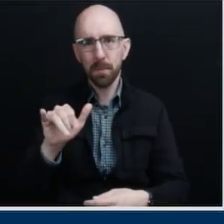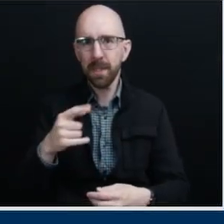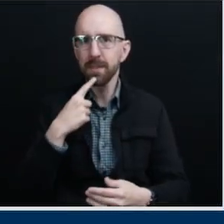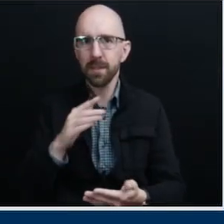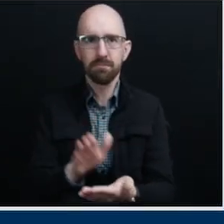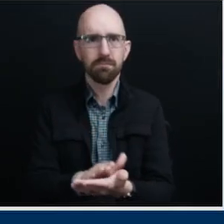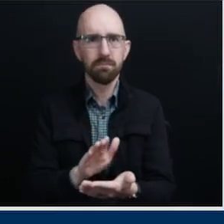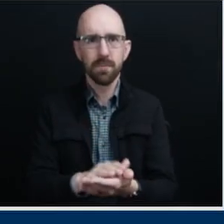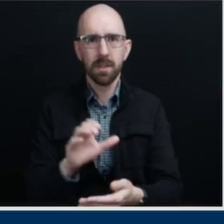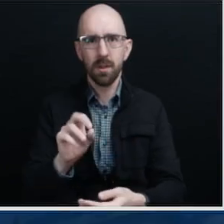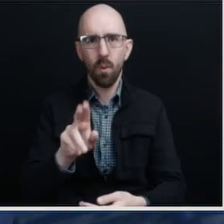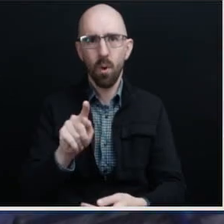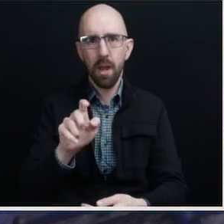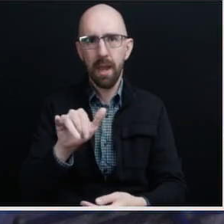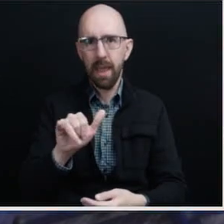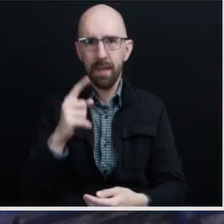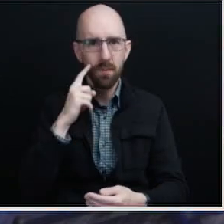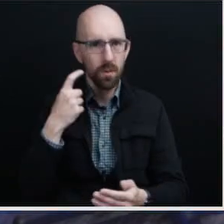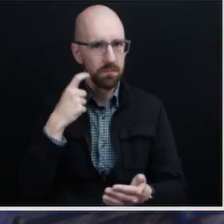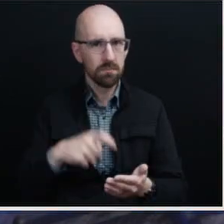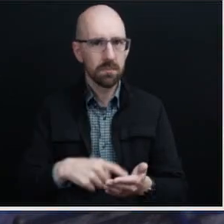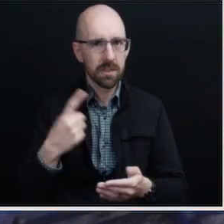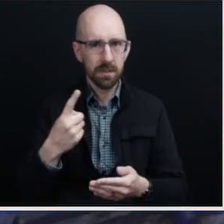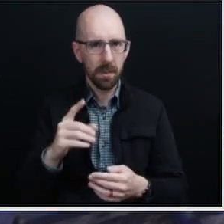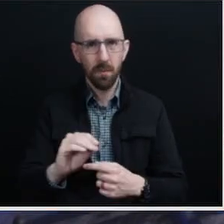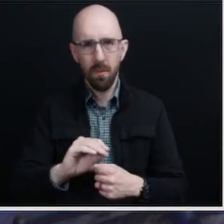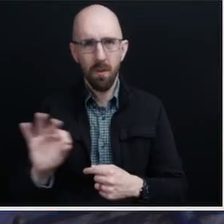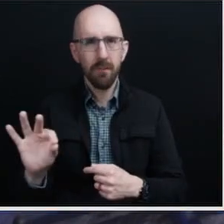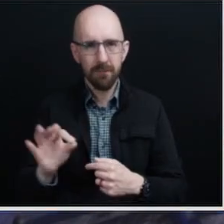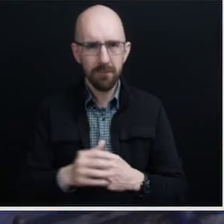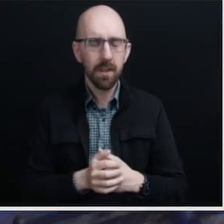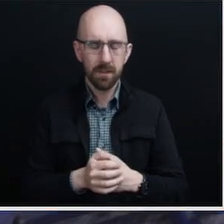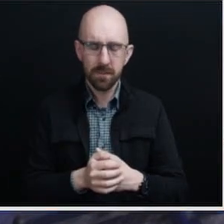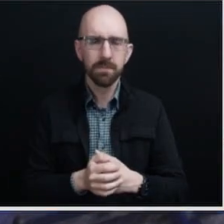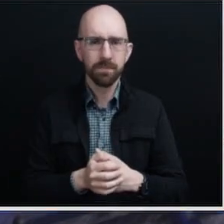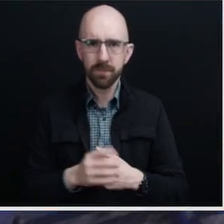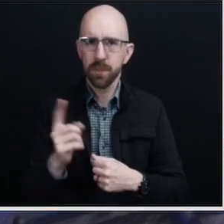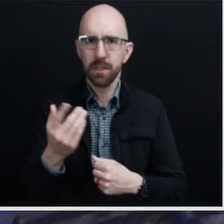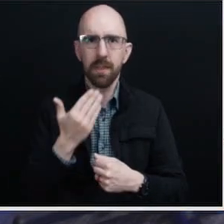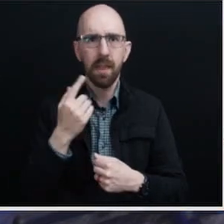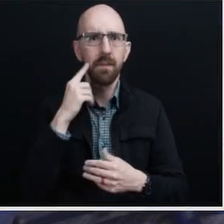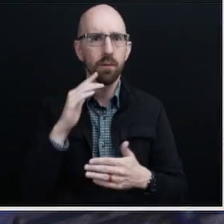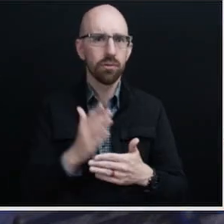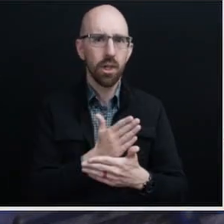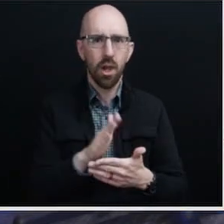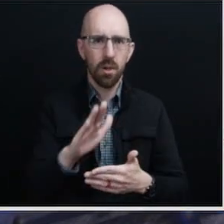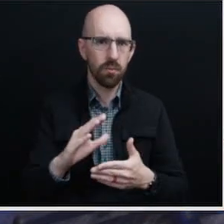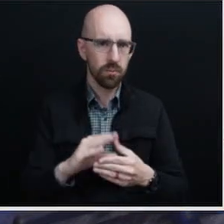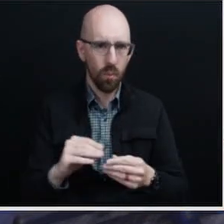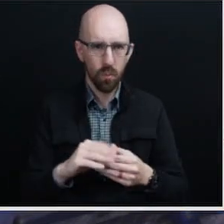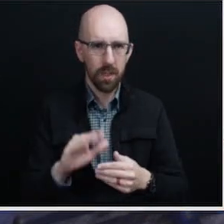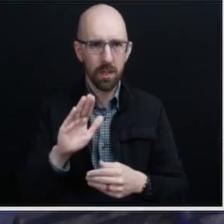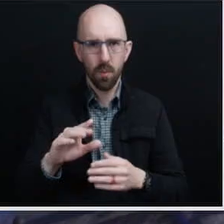recognizing something was off. So, and just thank you for sharing your story and and your symptoms."